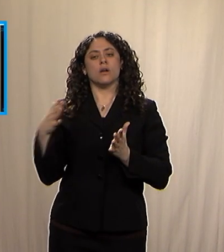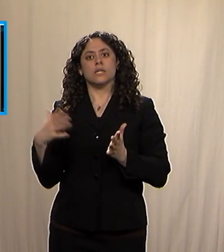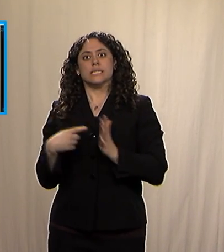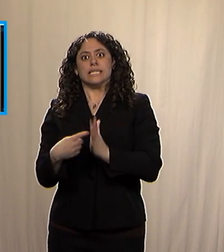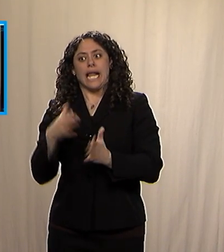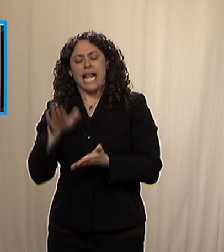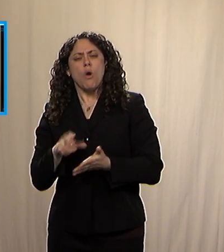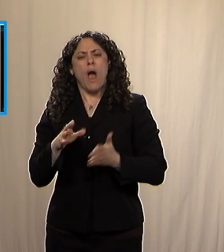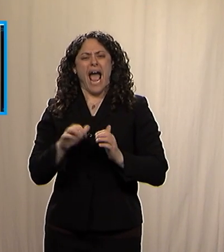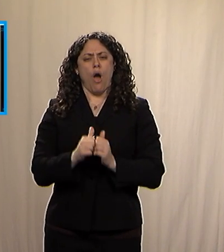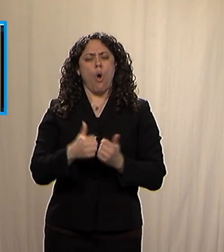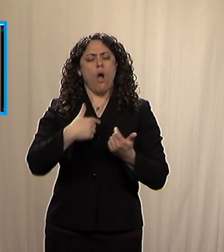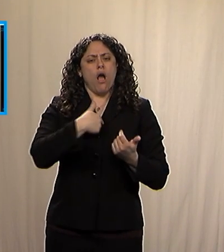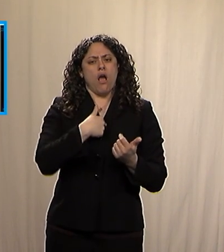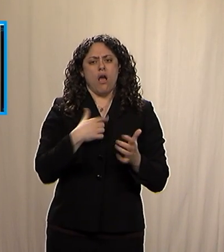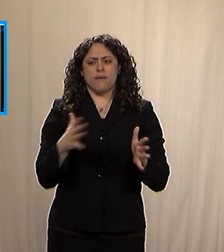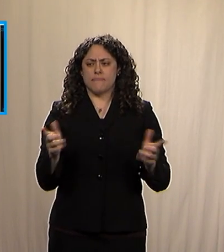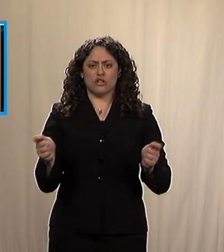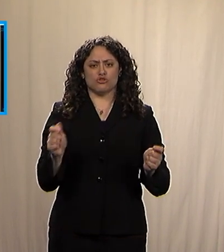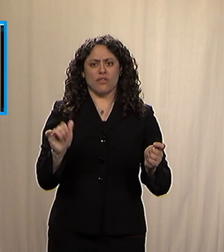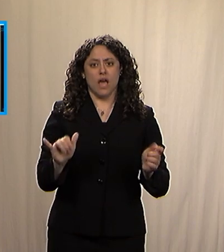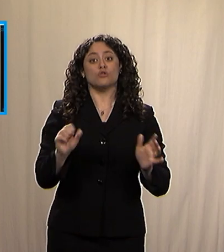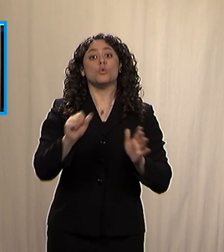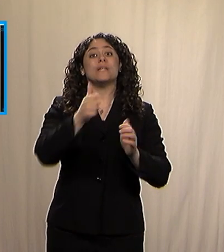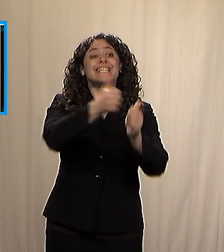who they are as people and communicators